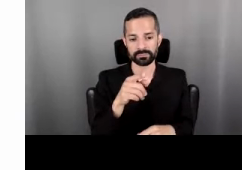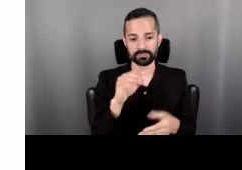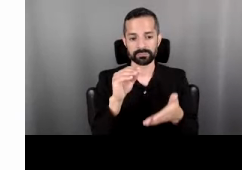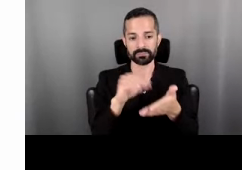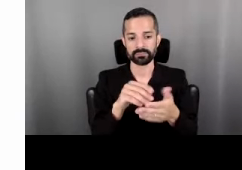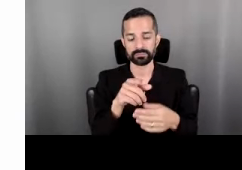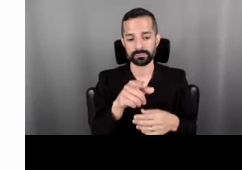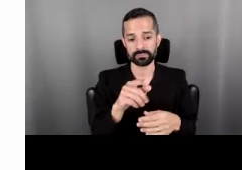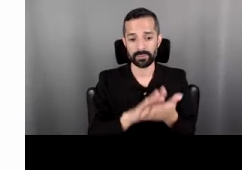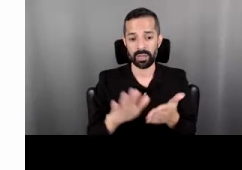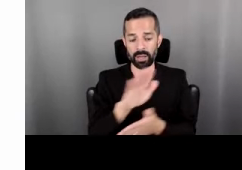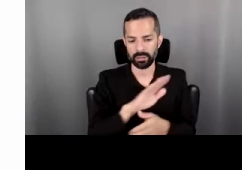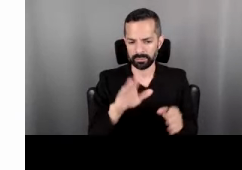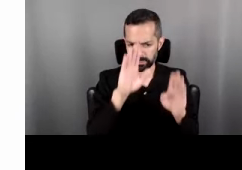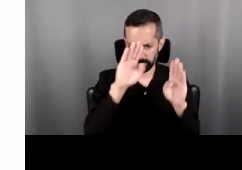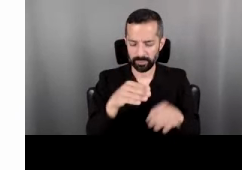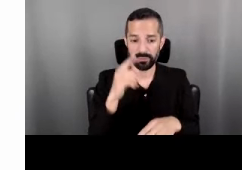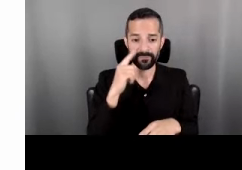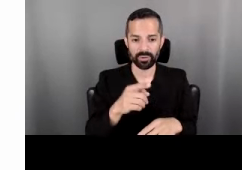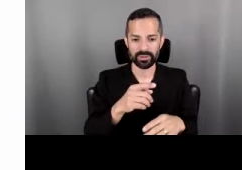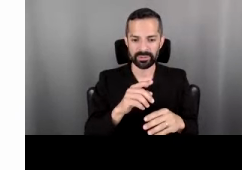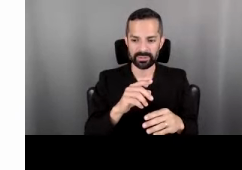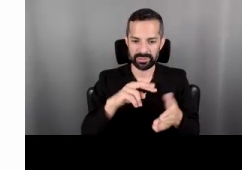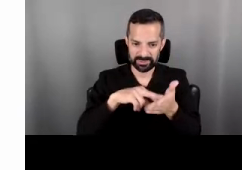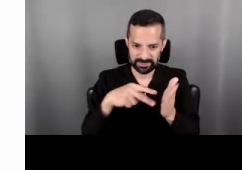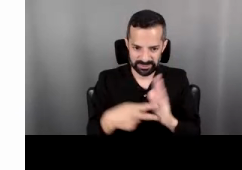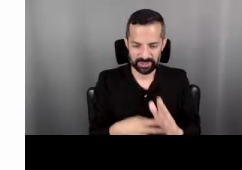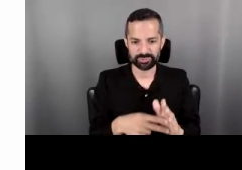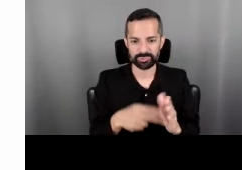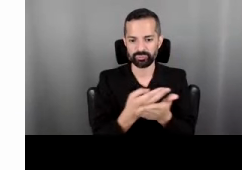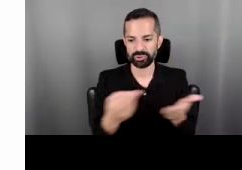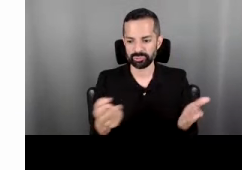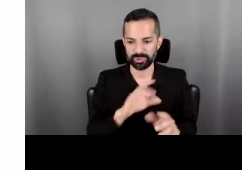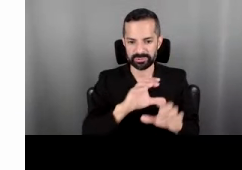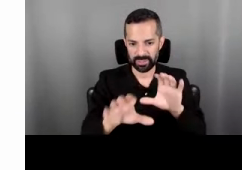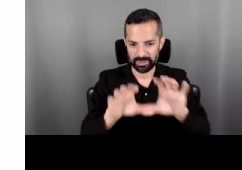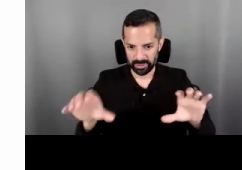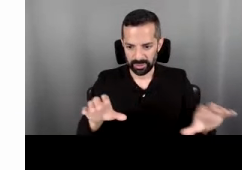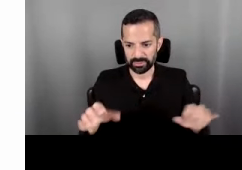resource allocation for human, financial, physical and technological resources